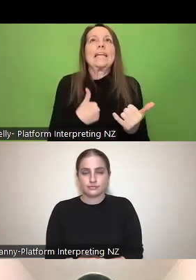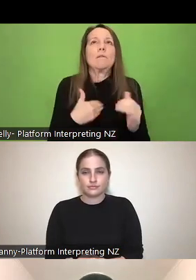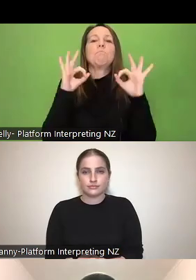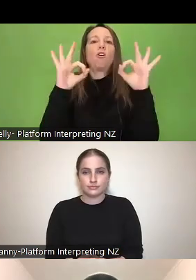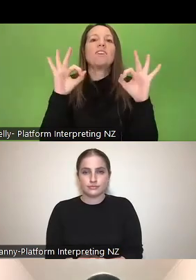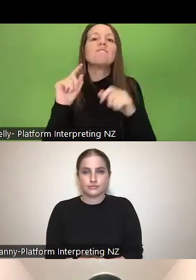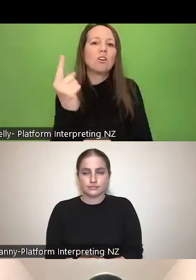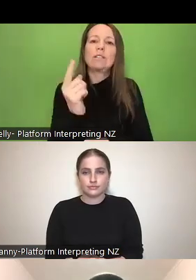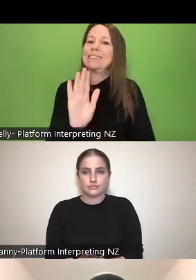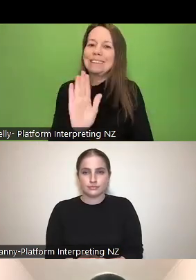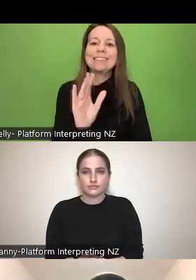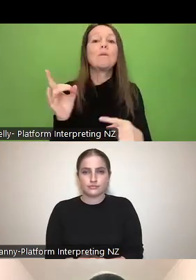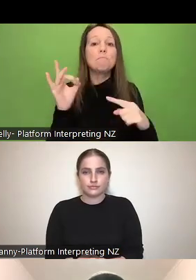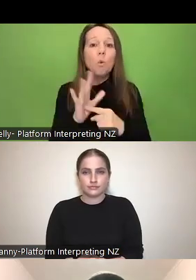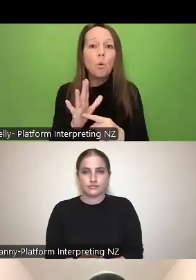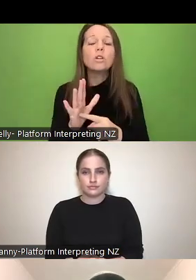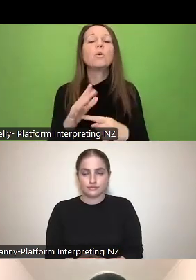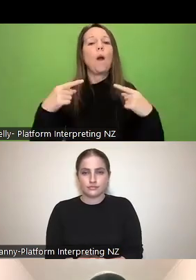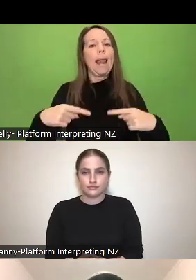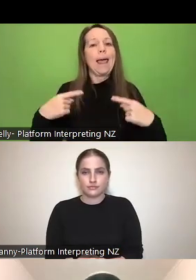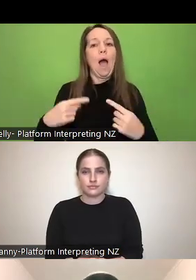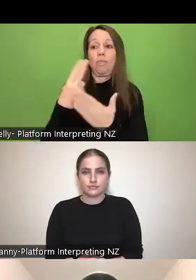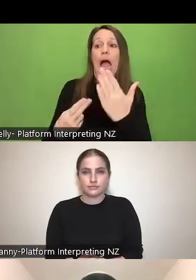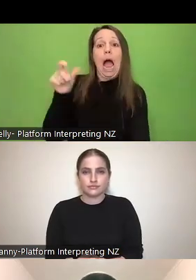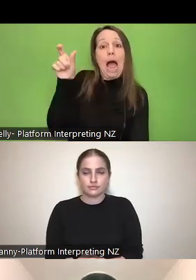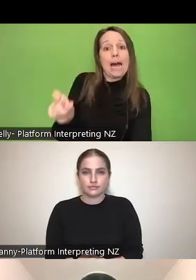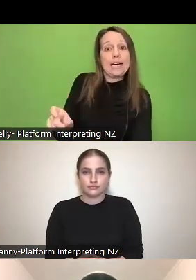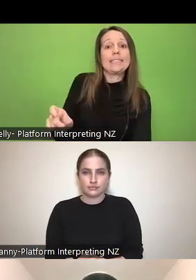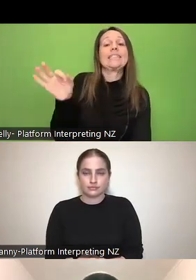It's really important that you let the artist decide if they are happy to work